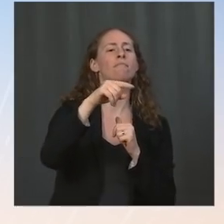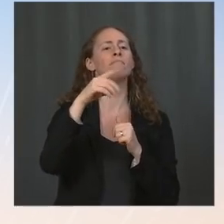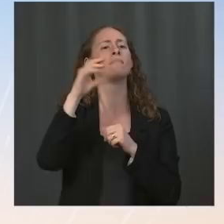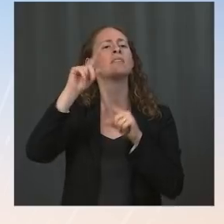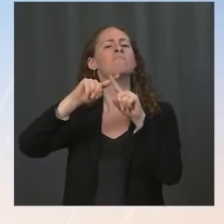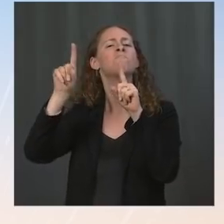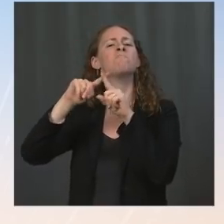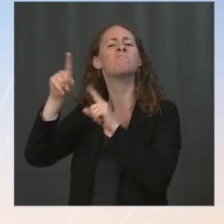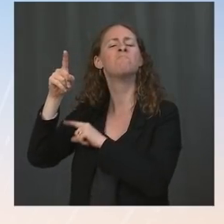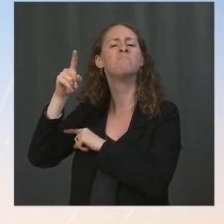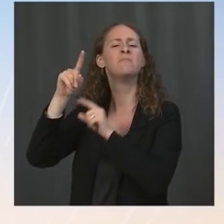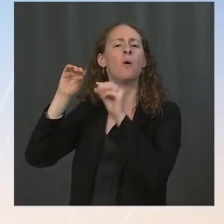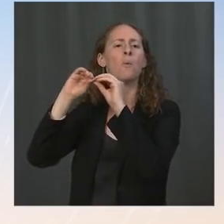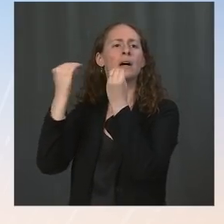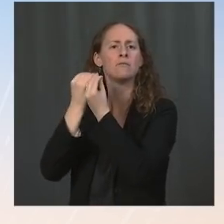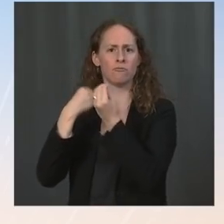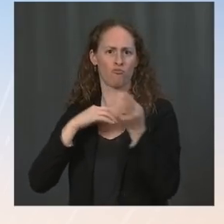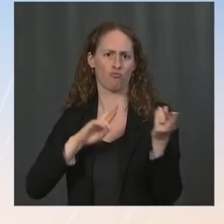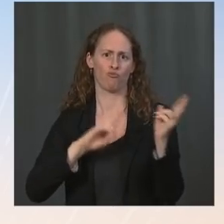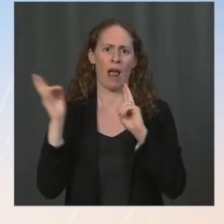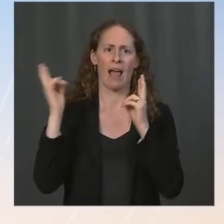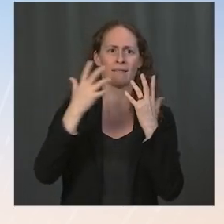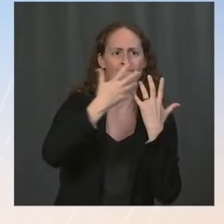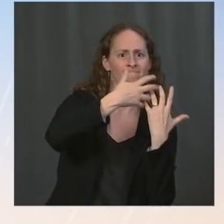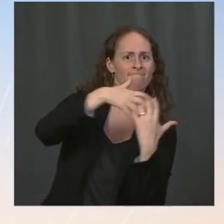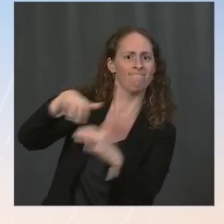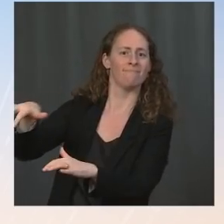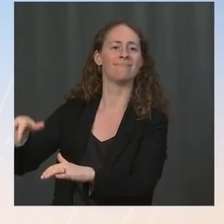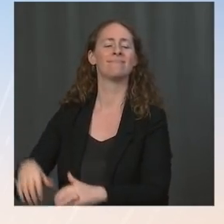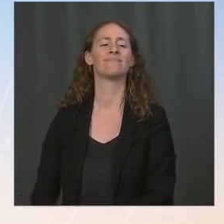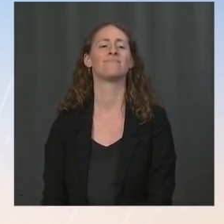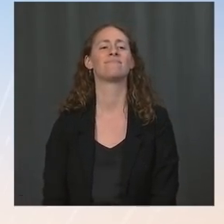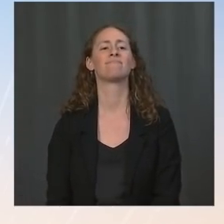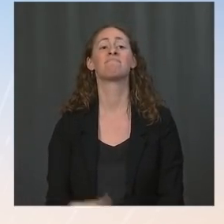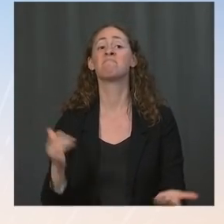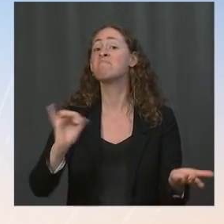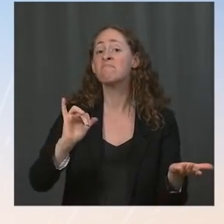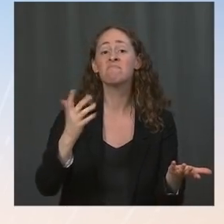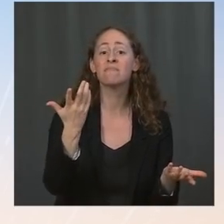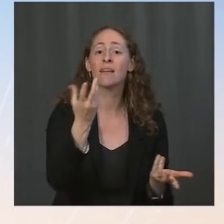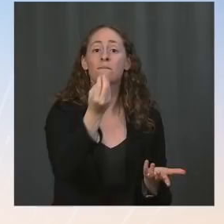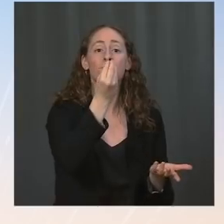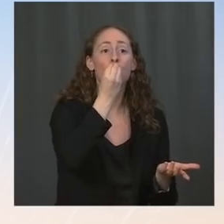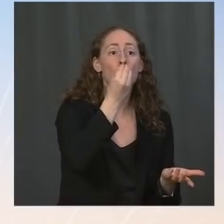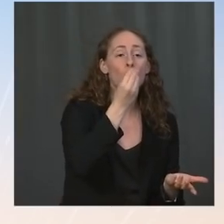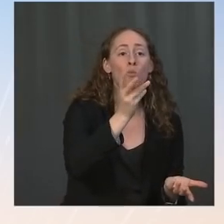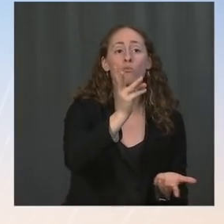The agency positioned supplies such as meals, water, and generators to assist states with impacts from the storm.